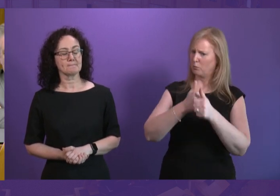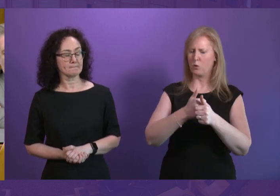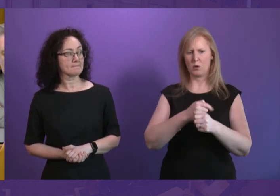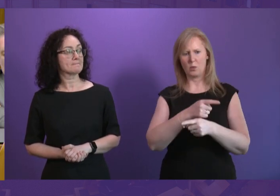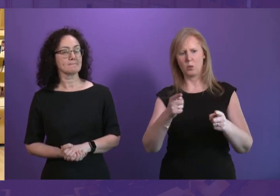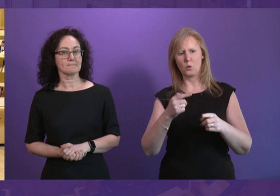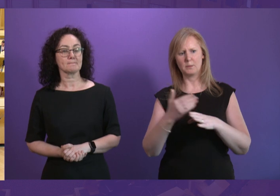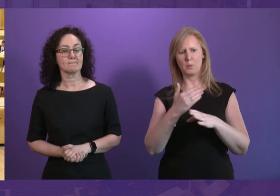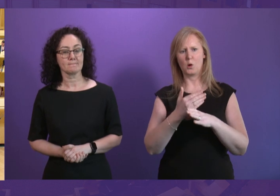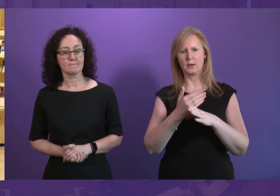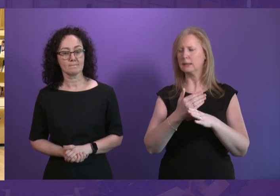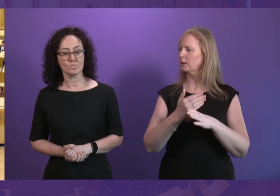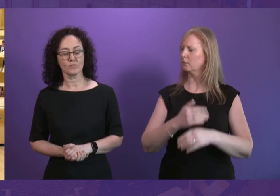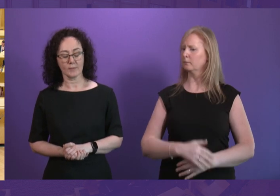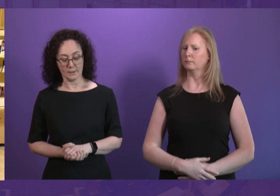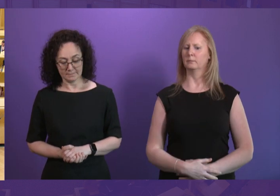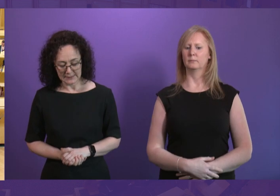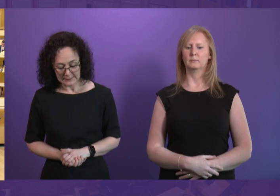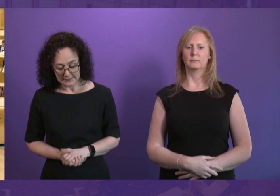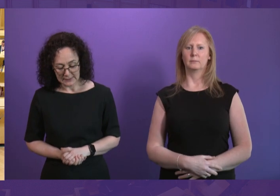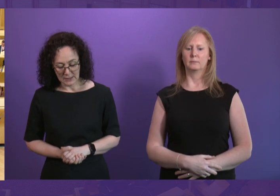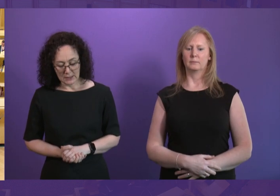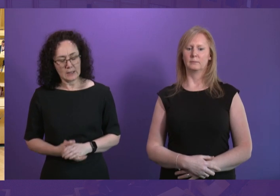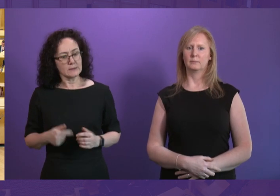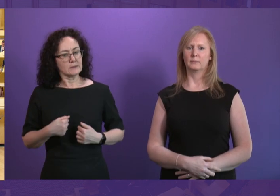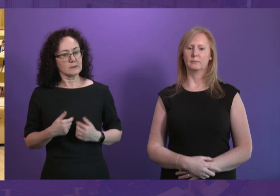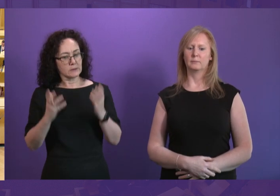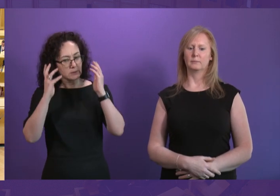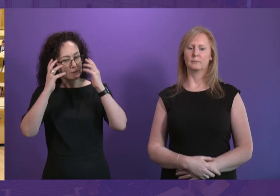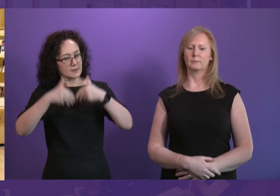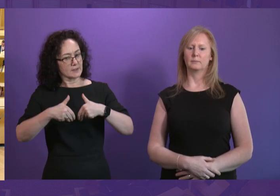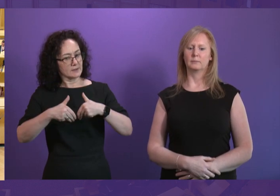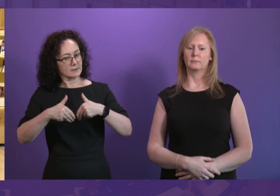The First Minister (Nicola Sturgeon): I was very concerned to hear that Elis has